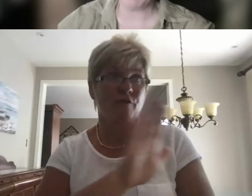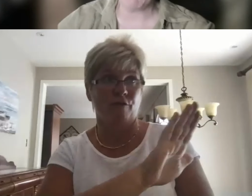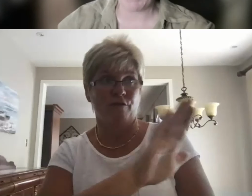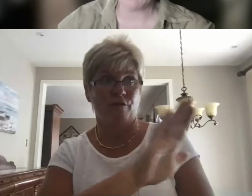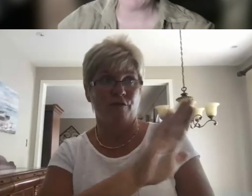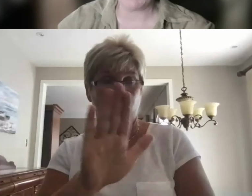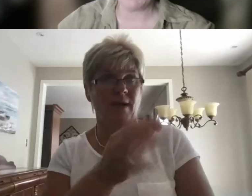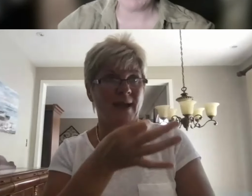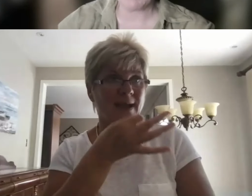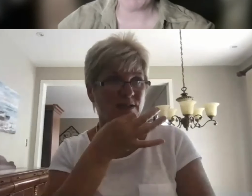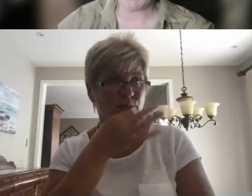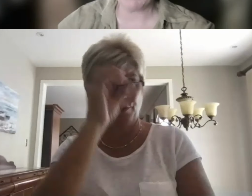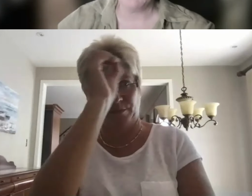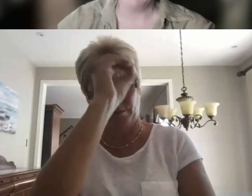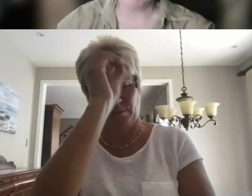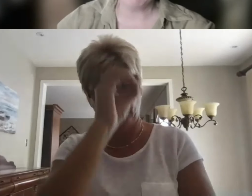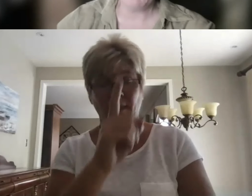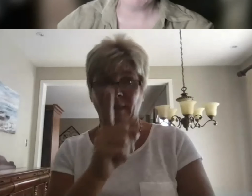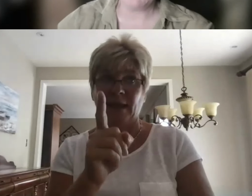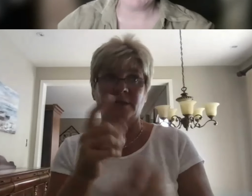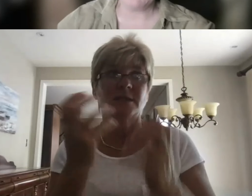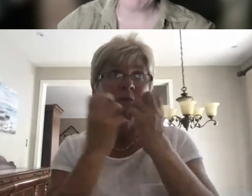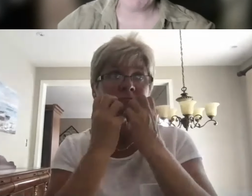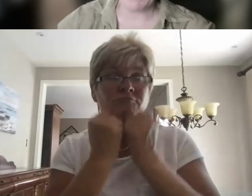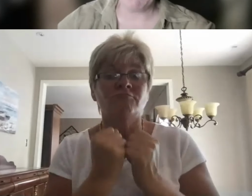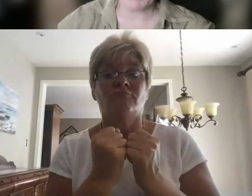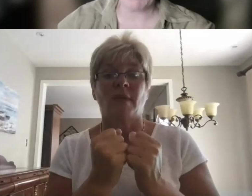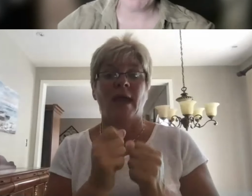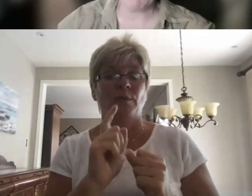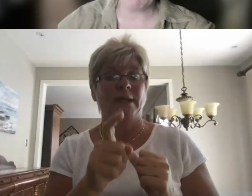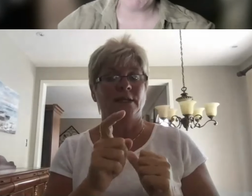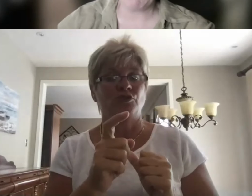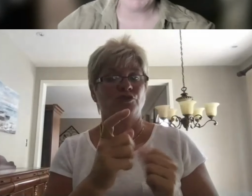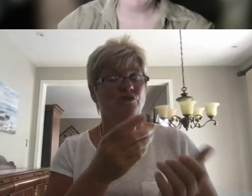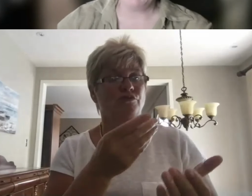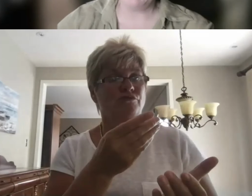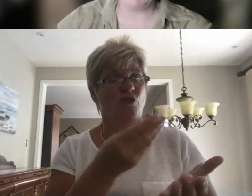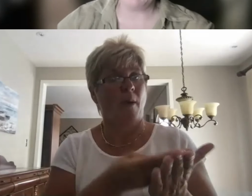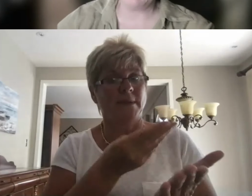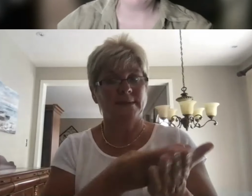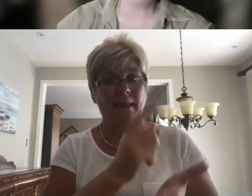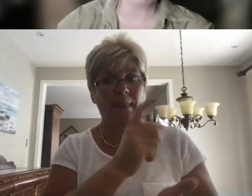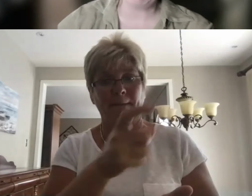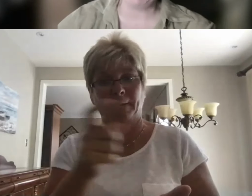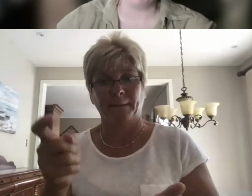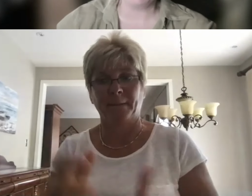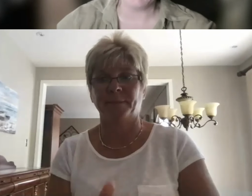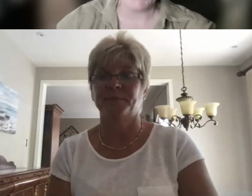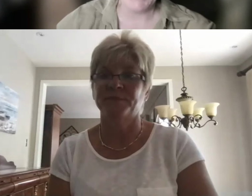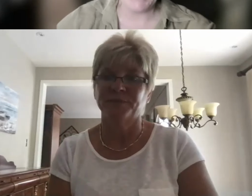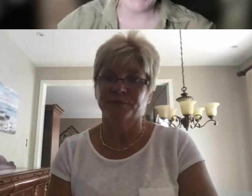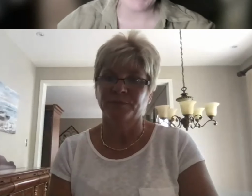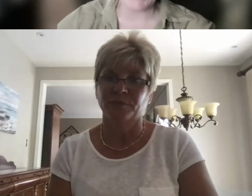be valued and needs to be remunerated, and there's many other things